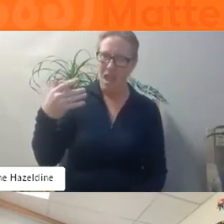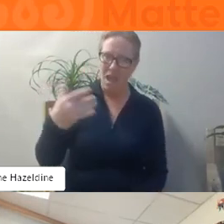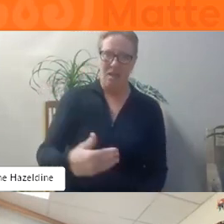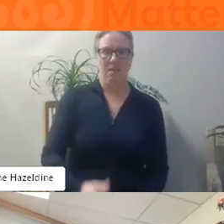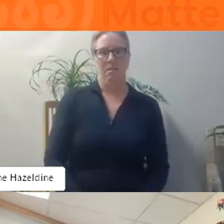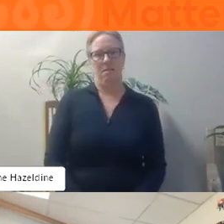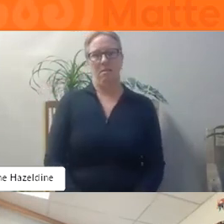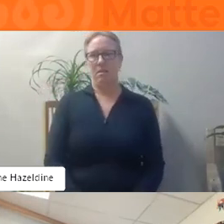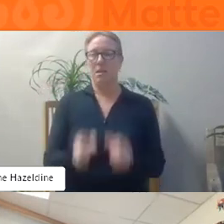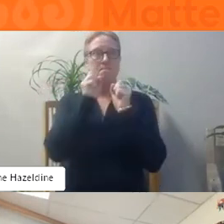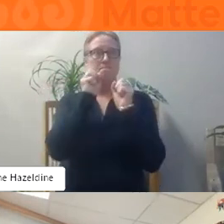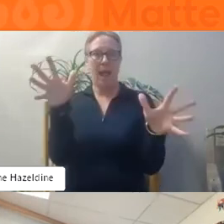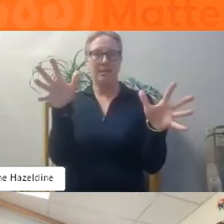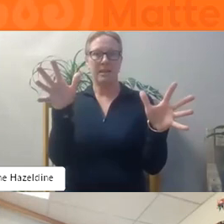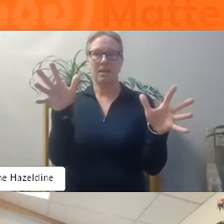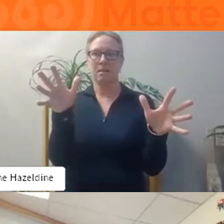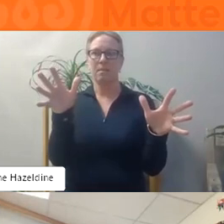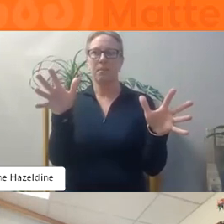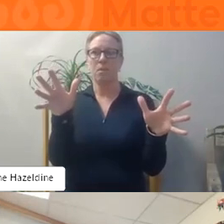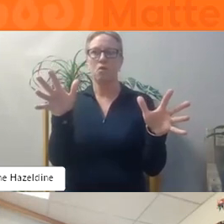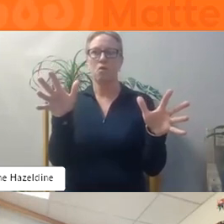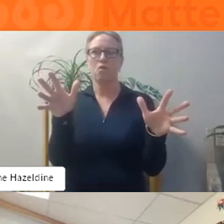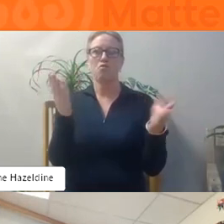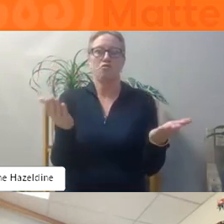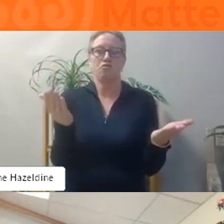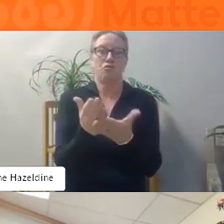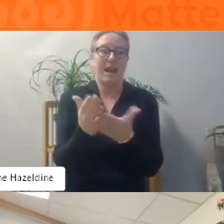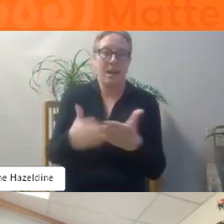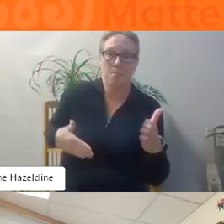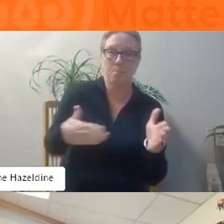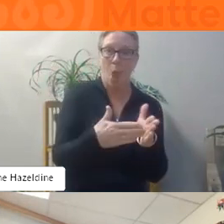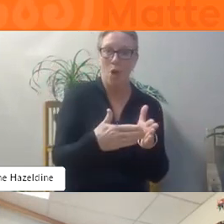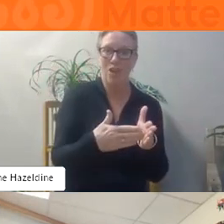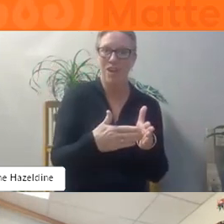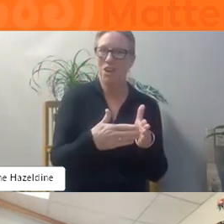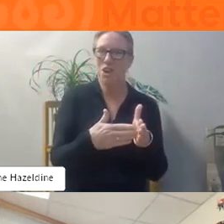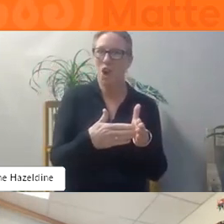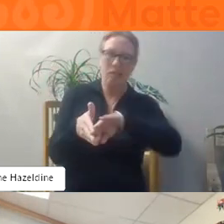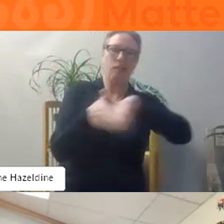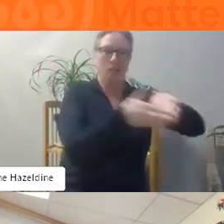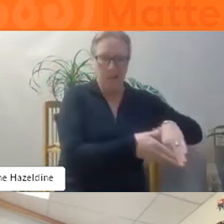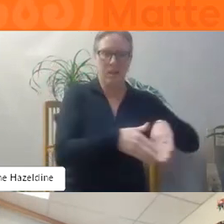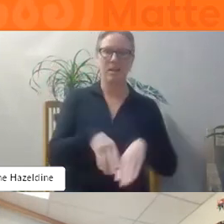It's just amazing how much resources can be put into blocking that rather than getting on to saying what needs to be done. The high needs